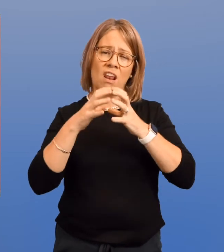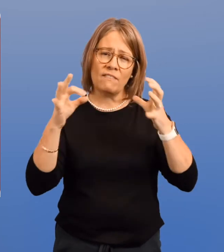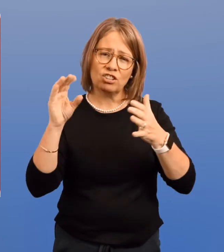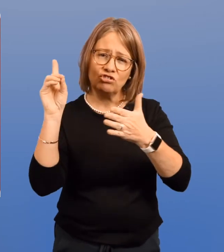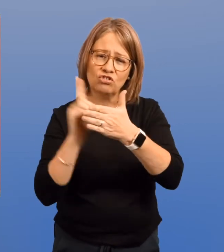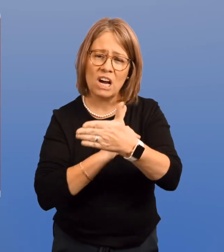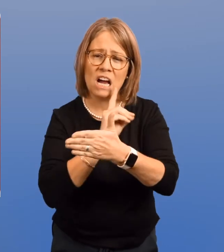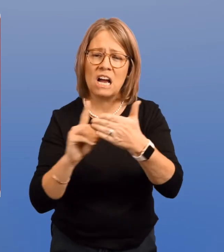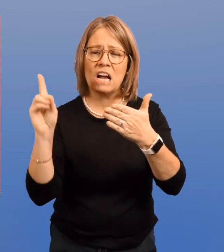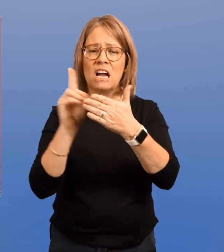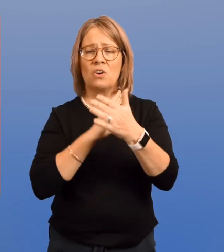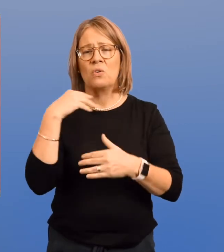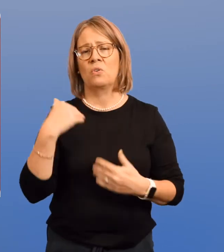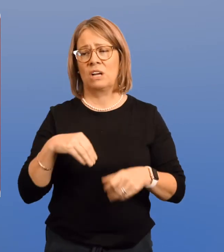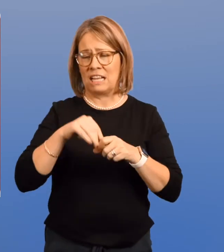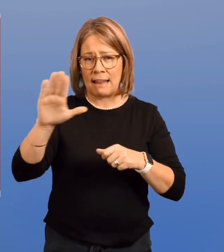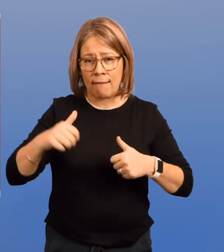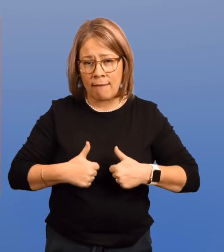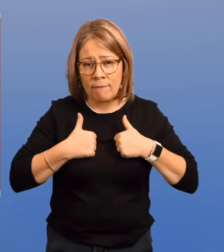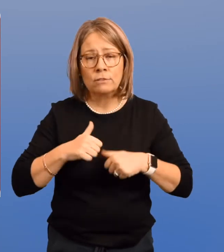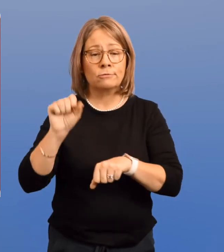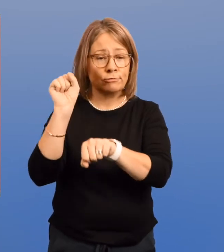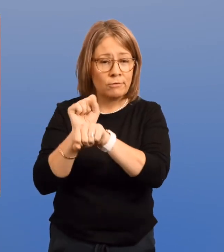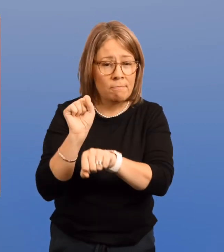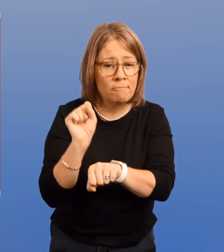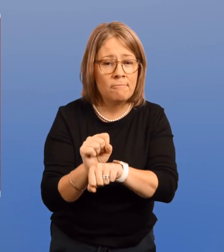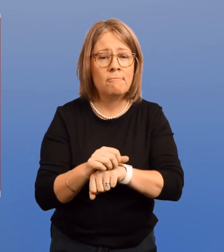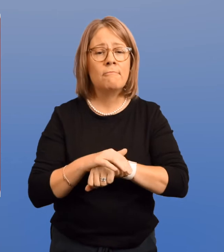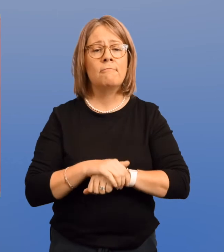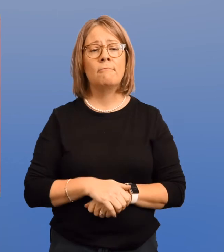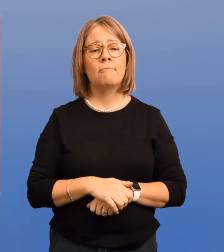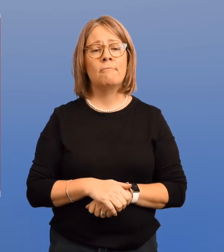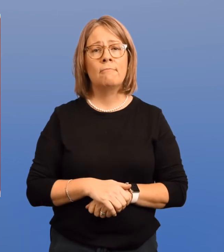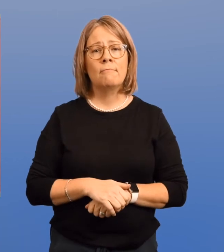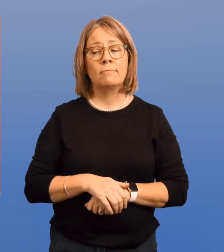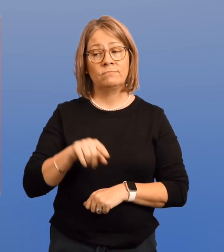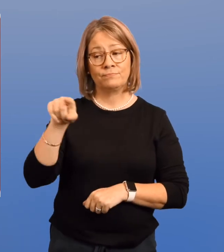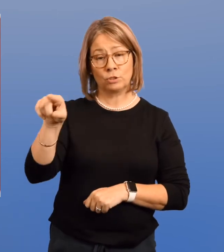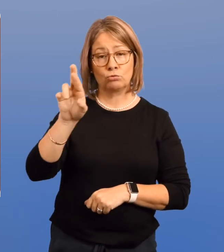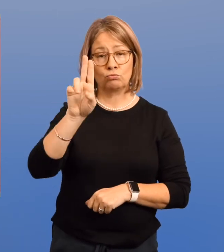and a great deal of discrimination in her life and career.